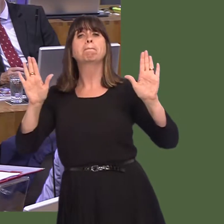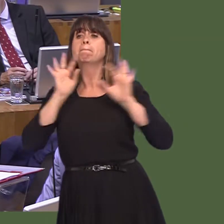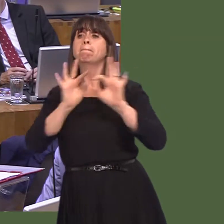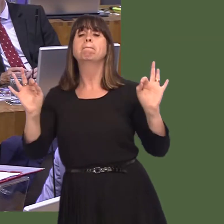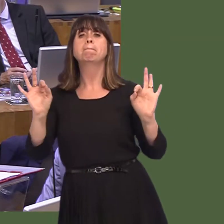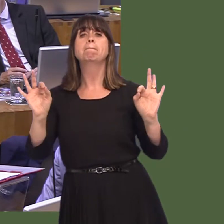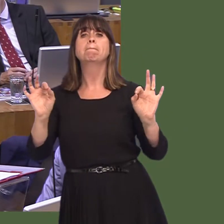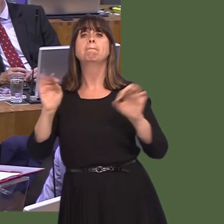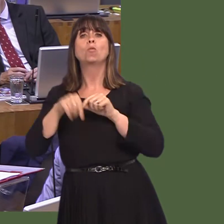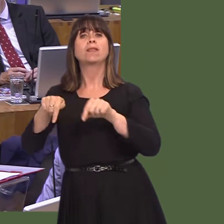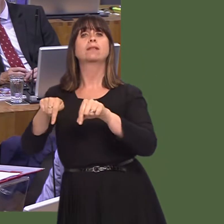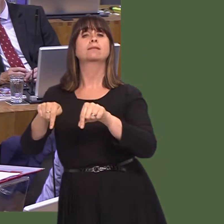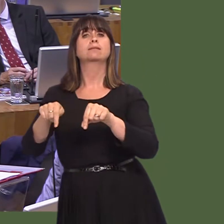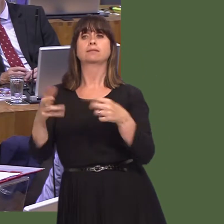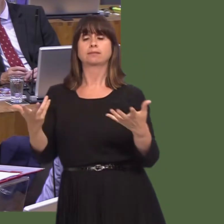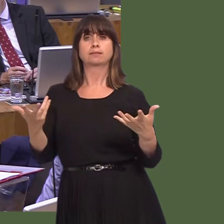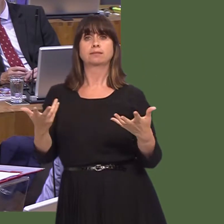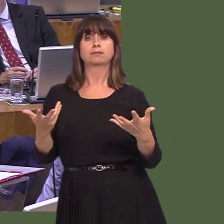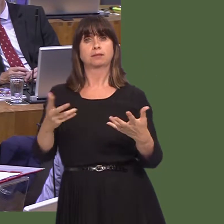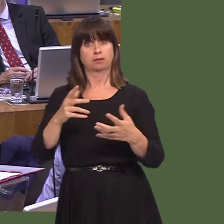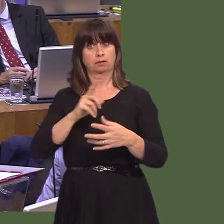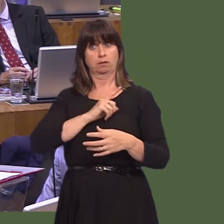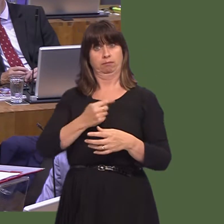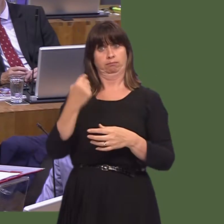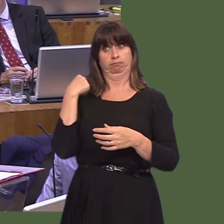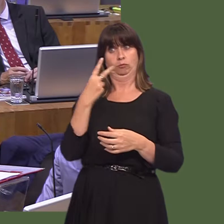Because, if there's no other way of resolving it, then the people who voted in 2016 have